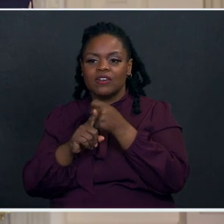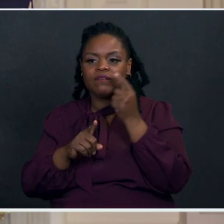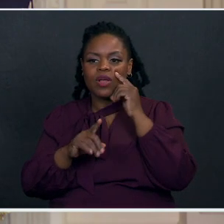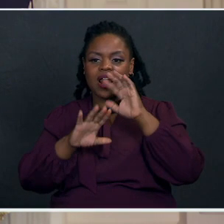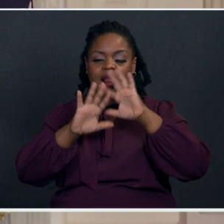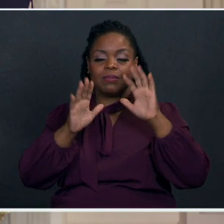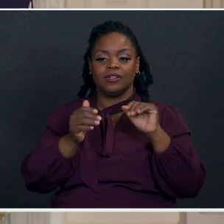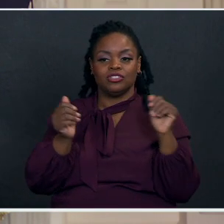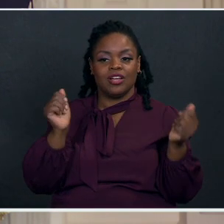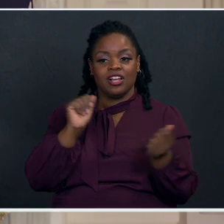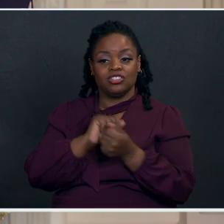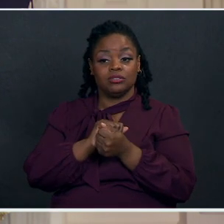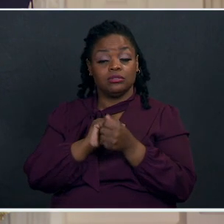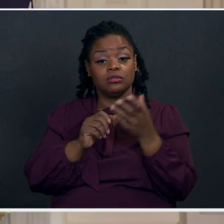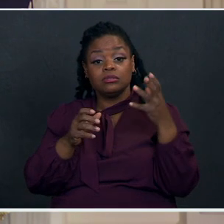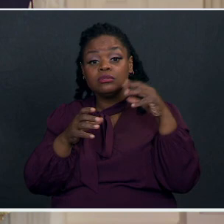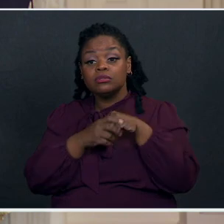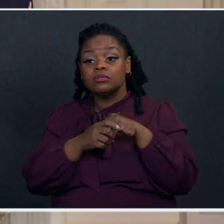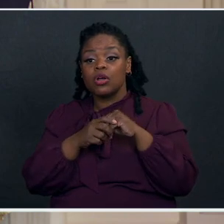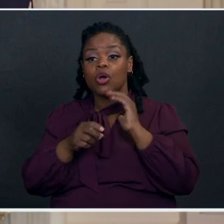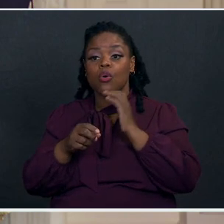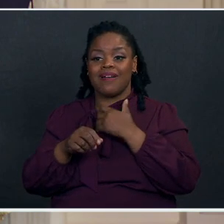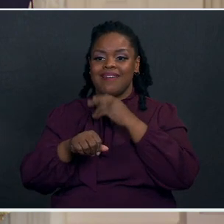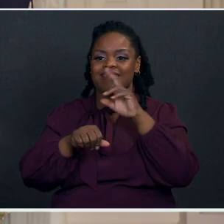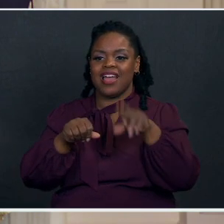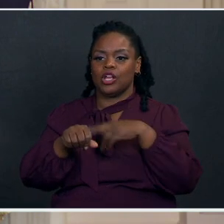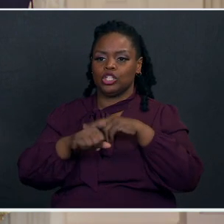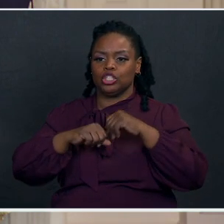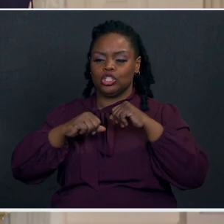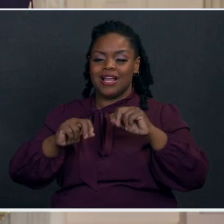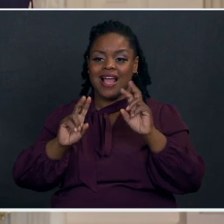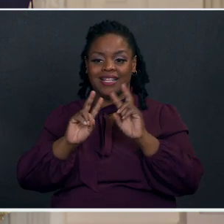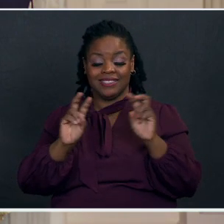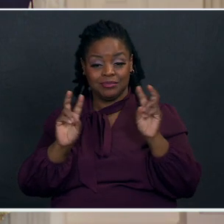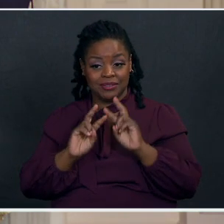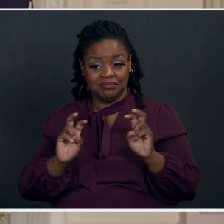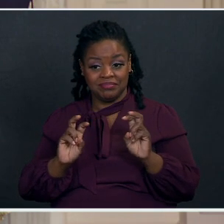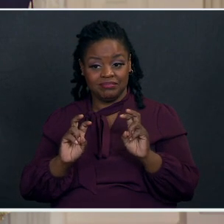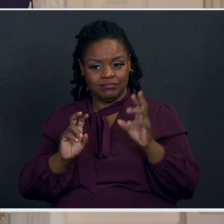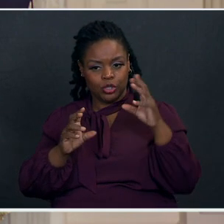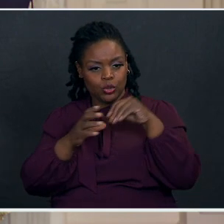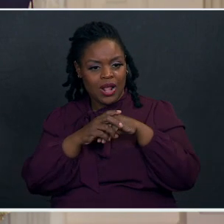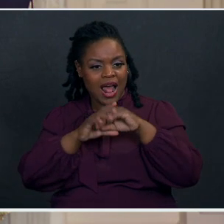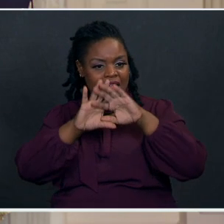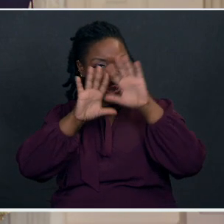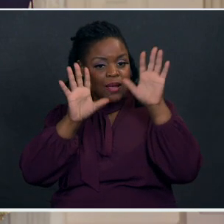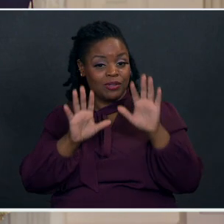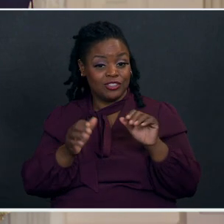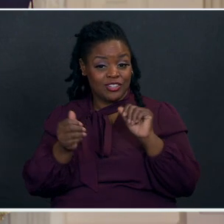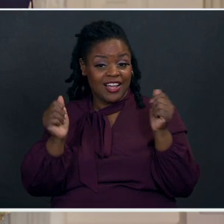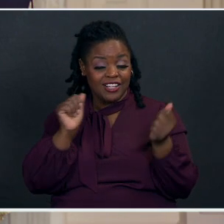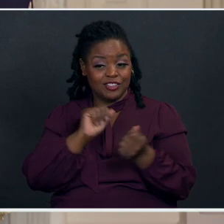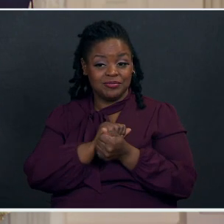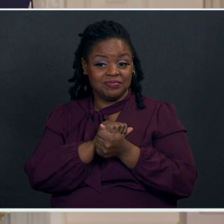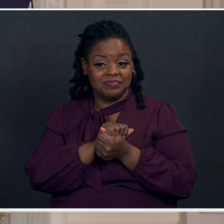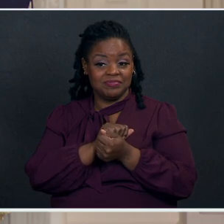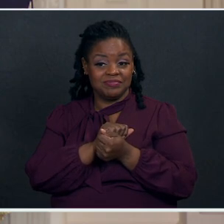and risk assessment and analysis will also be included. With this executive order, environmental justice